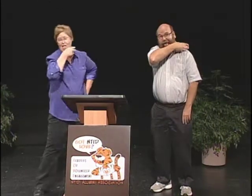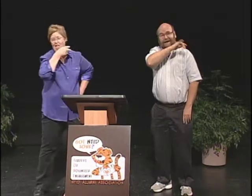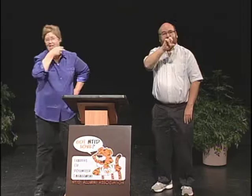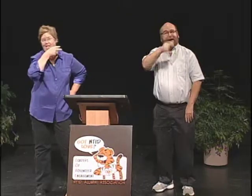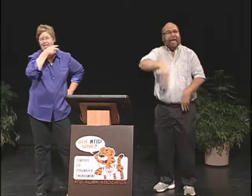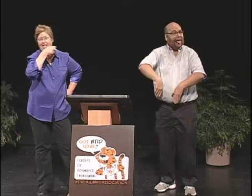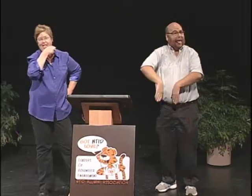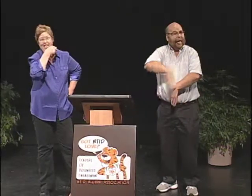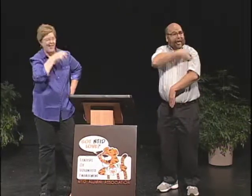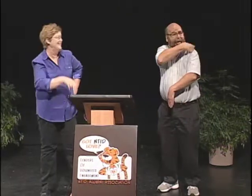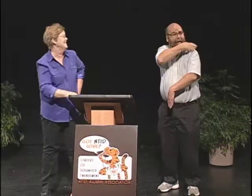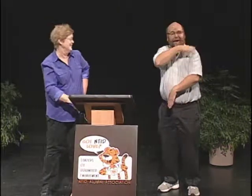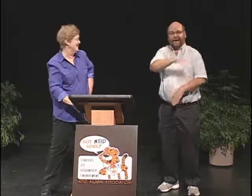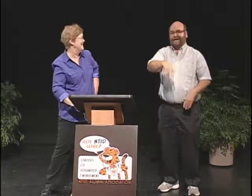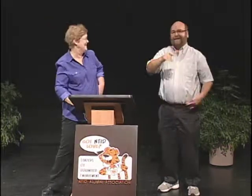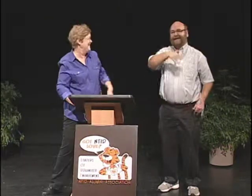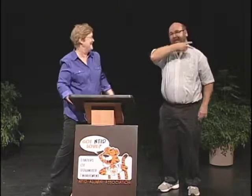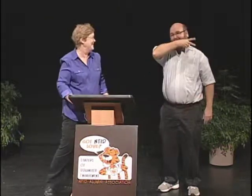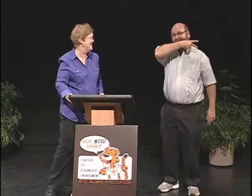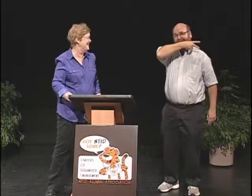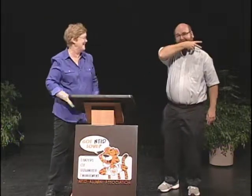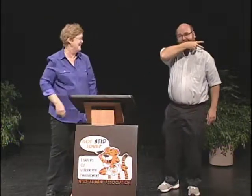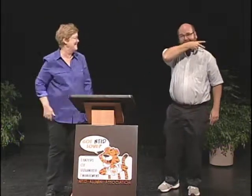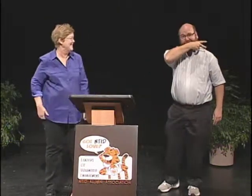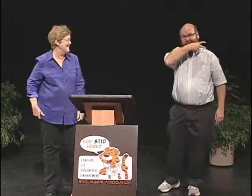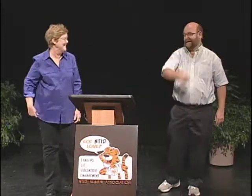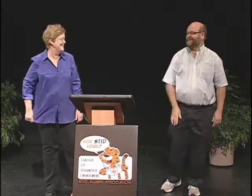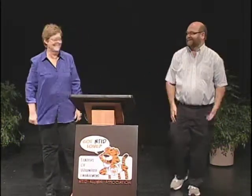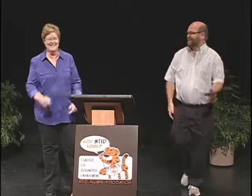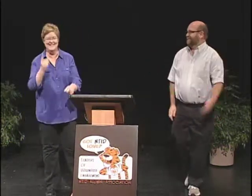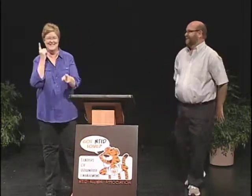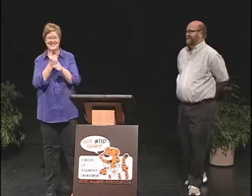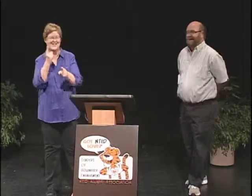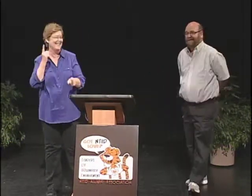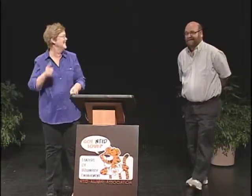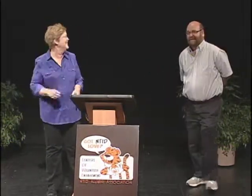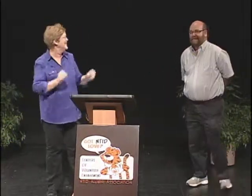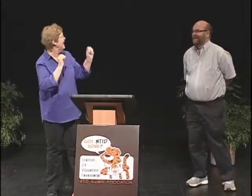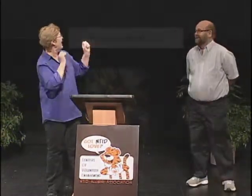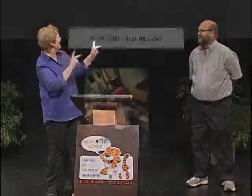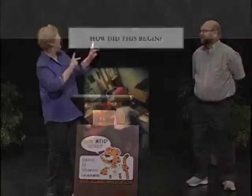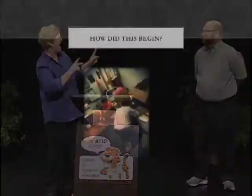kind of like a dog's tongue sticking out of its mouth. That is correct. OK...